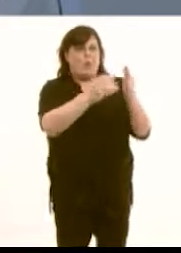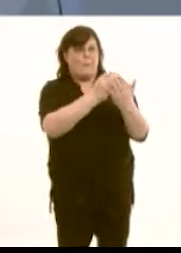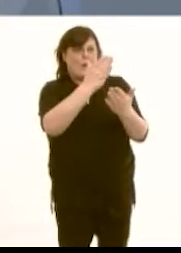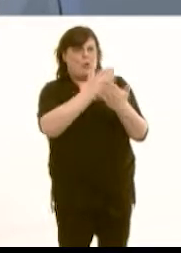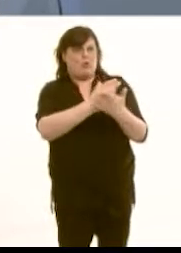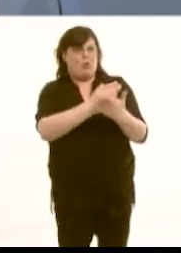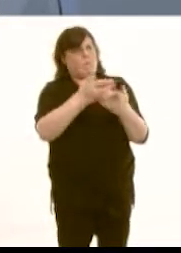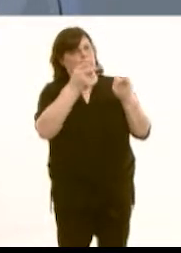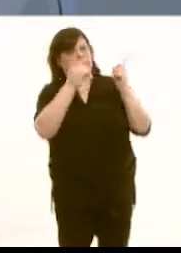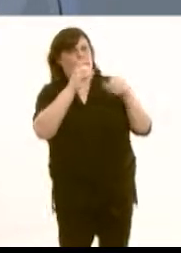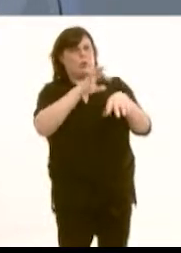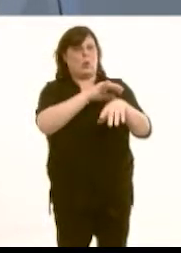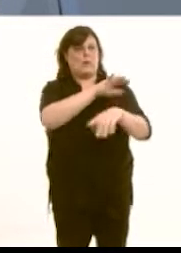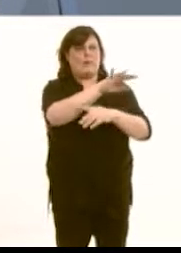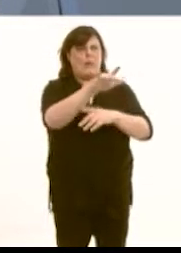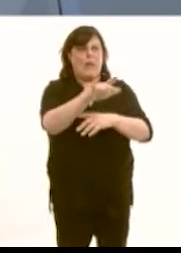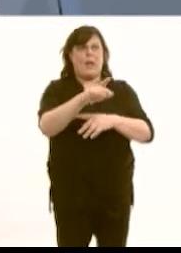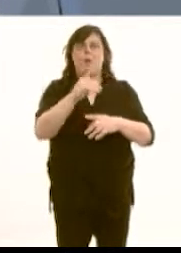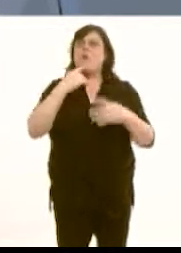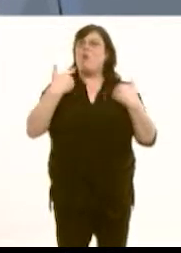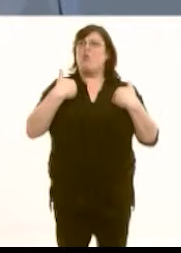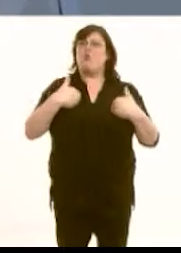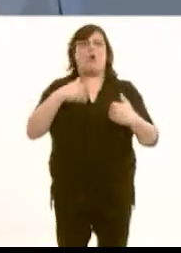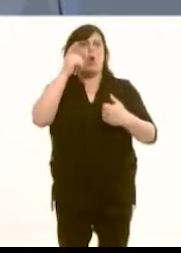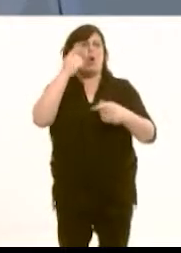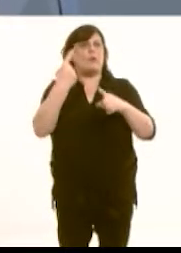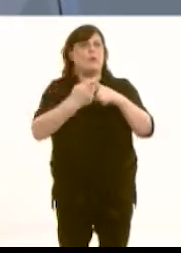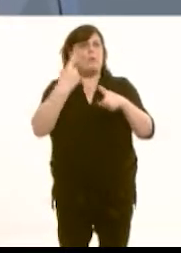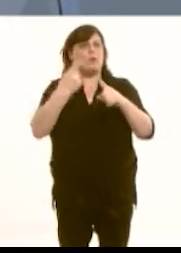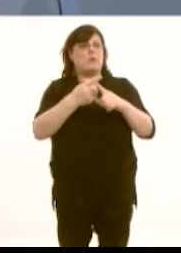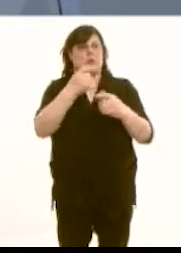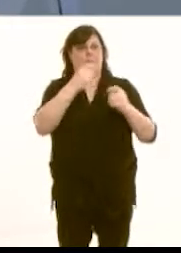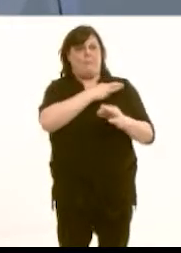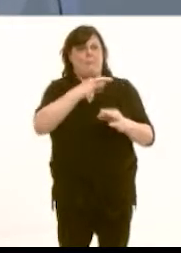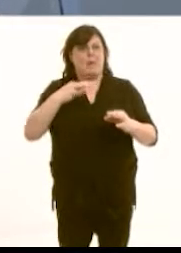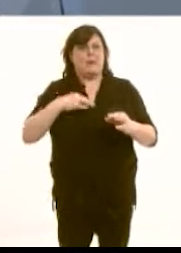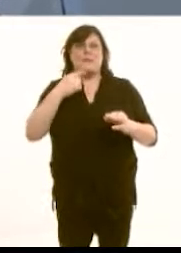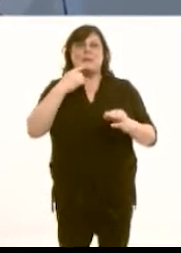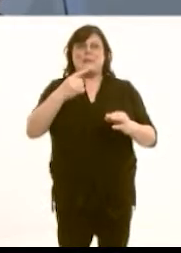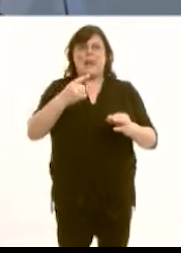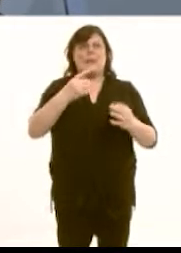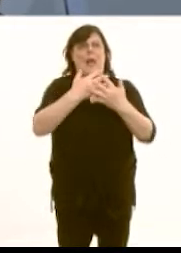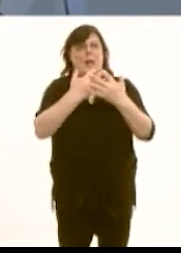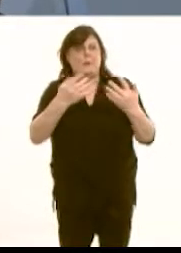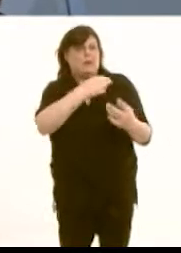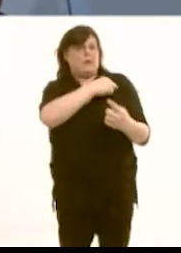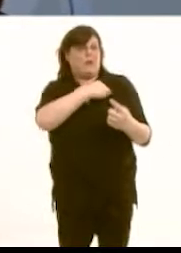The Royal College of Emergency Medicine have identified a staffing level that is required for consultants.